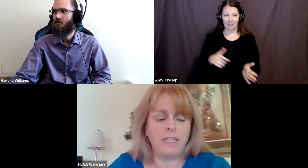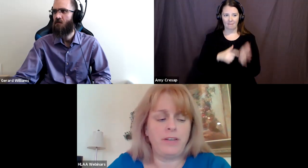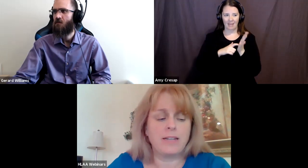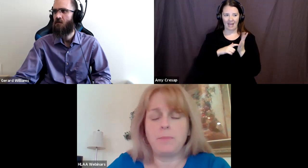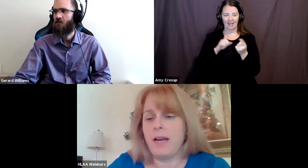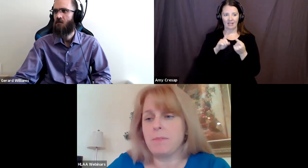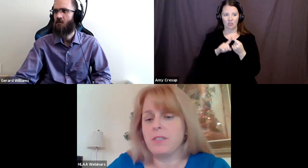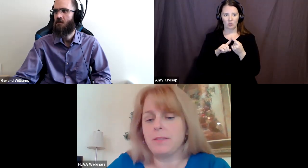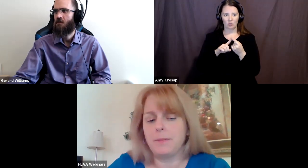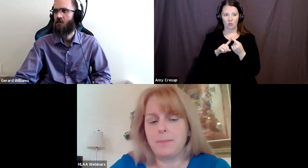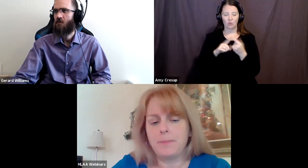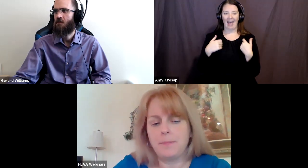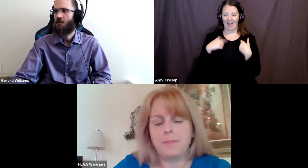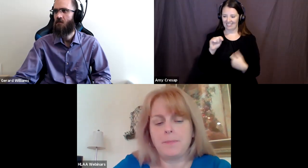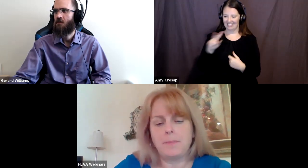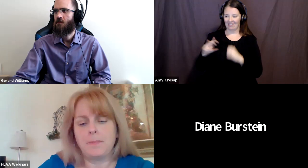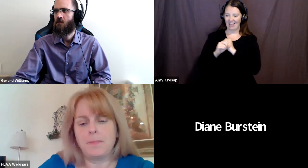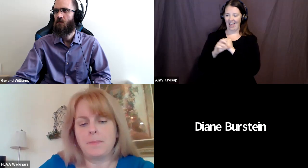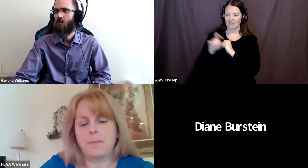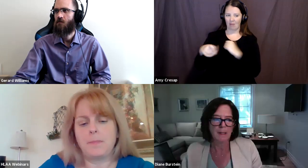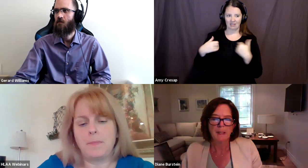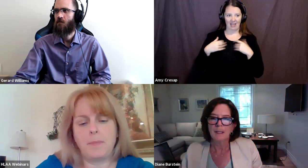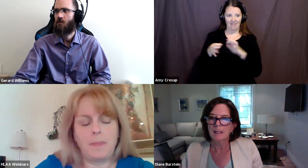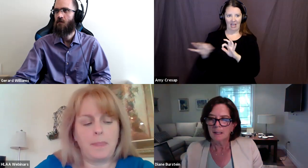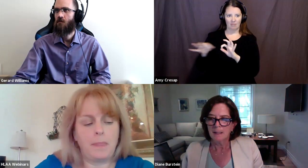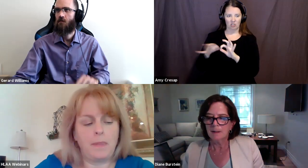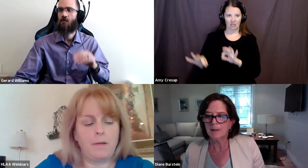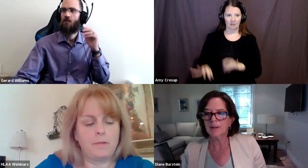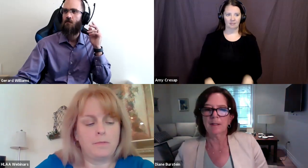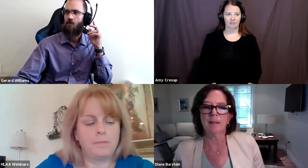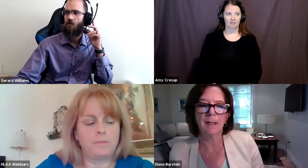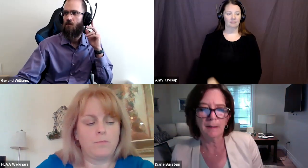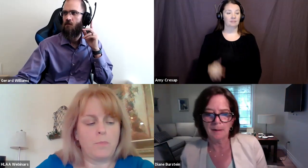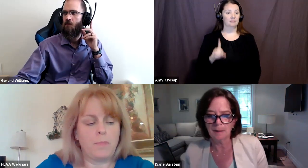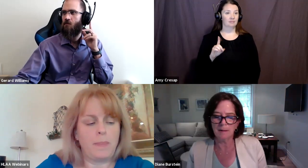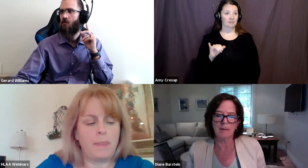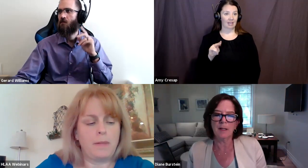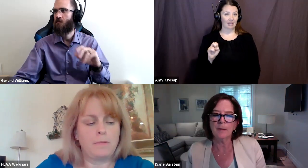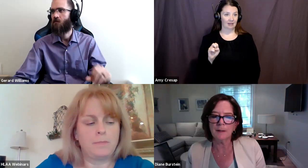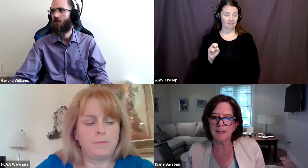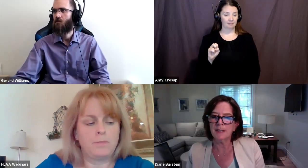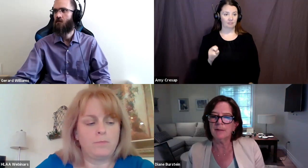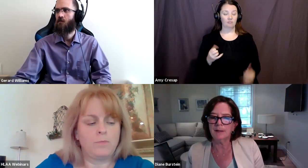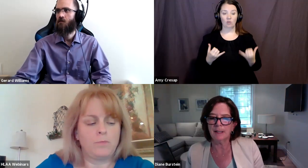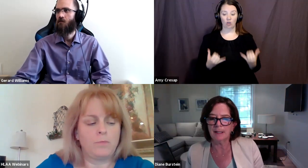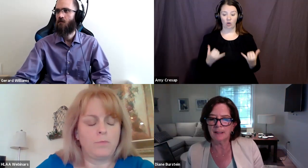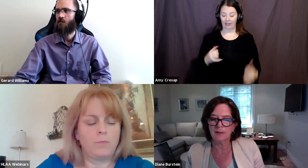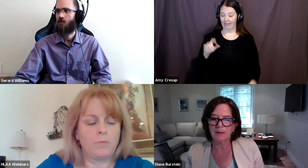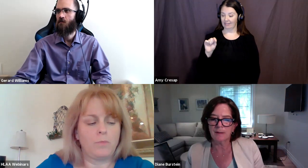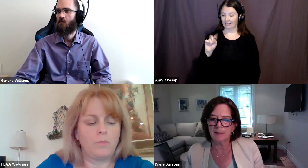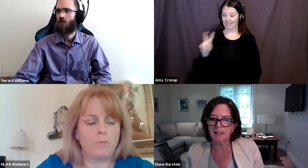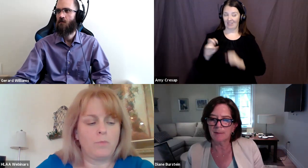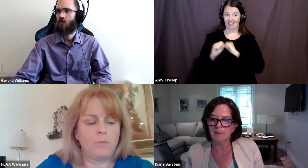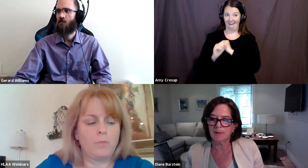TV ads be captioned? >> There is currently TV ads are exempt from